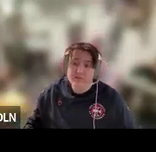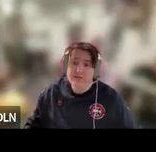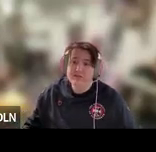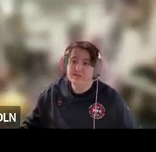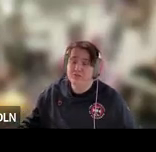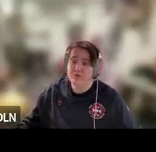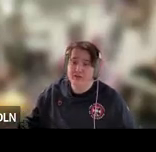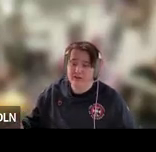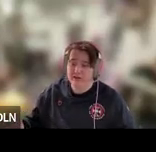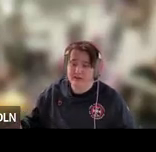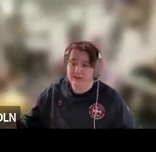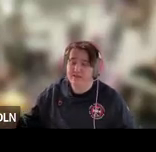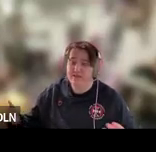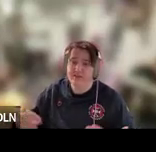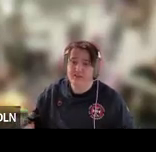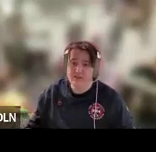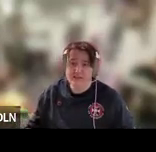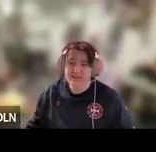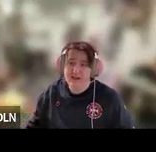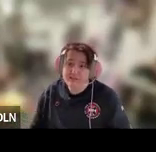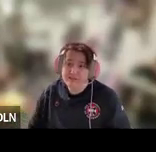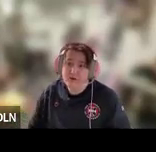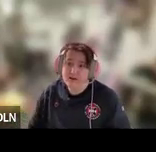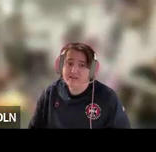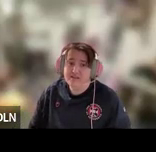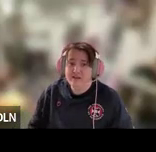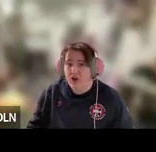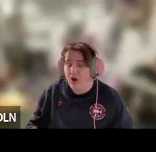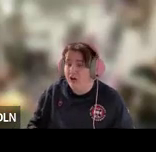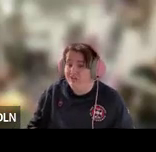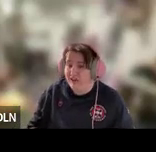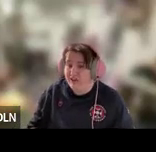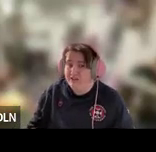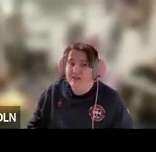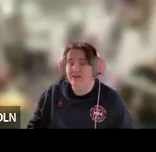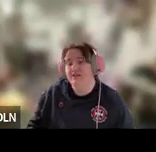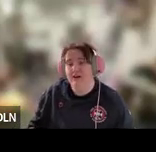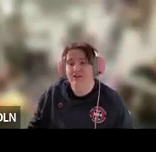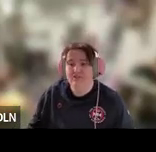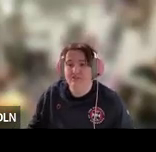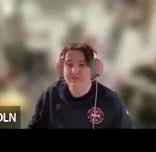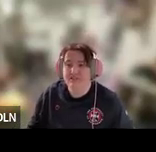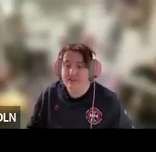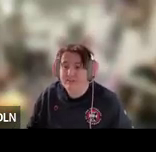documents or anything that you've collected evidence-wise offline and in a non-university